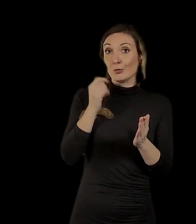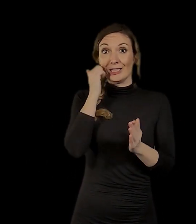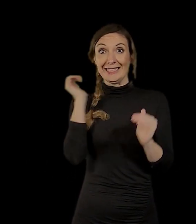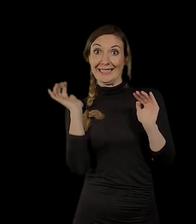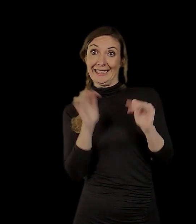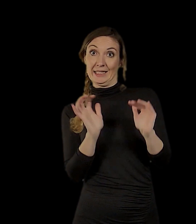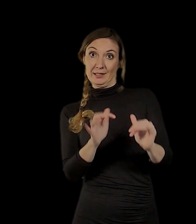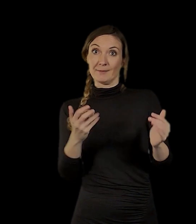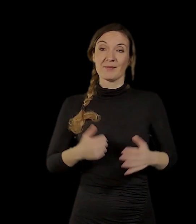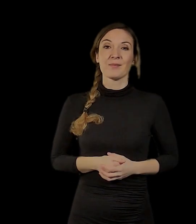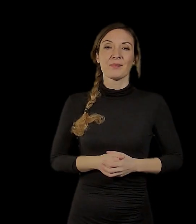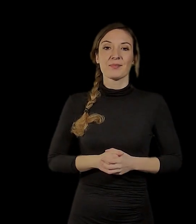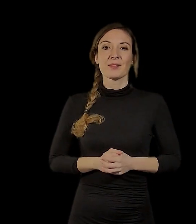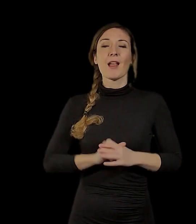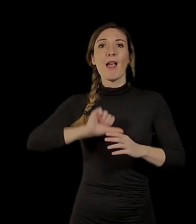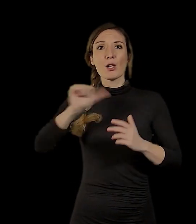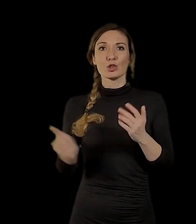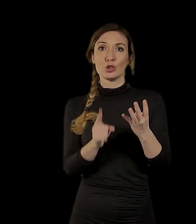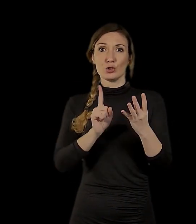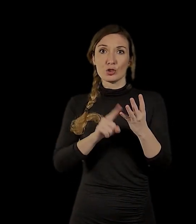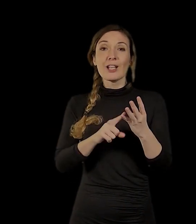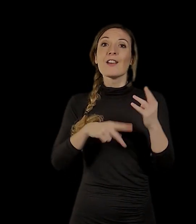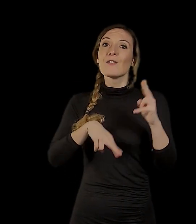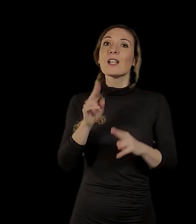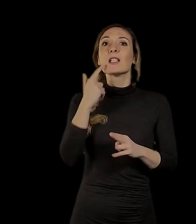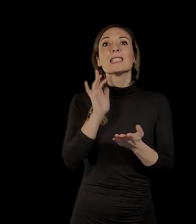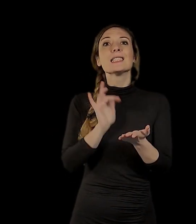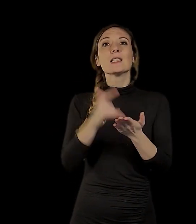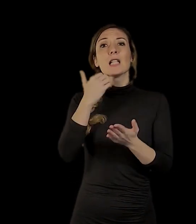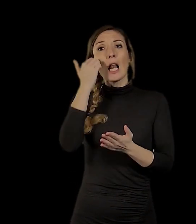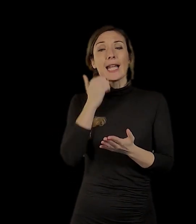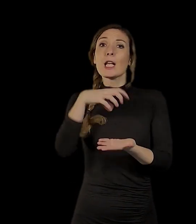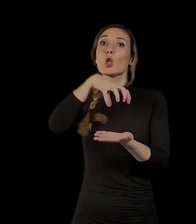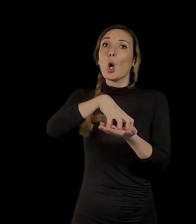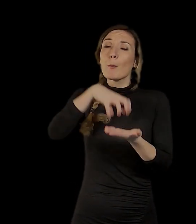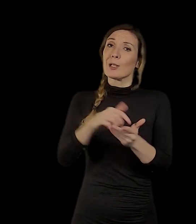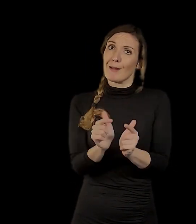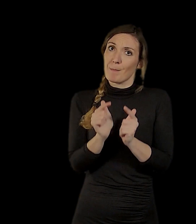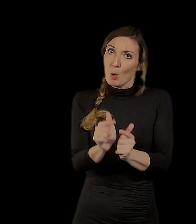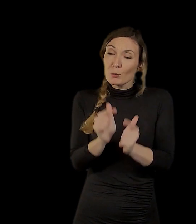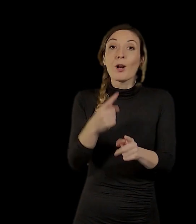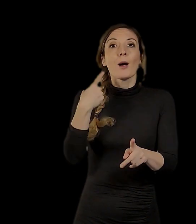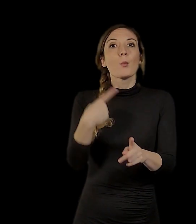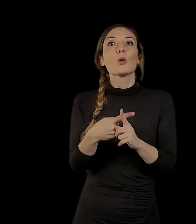that Skanska has from its Swedish mother, so we encountered for the first time in the Czech